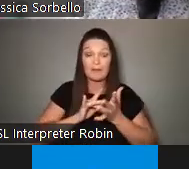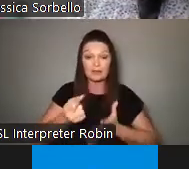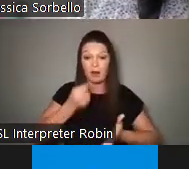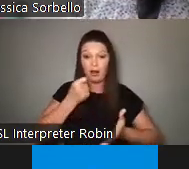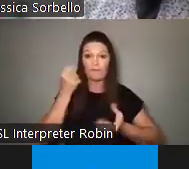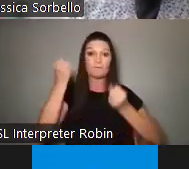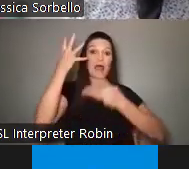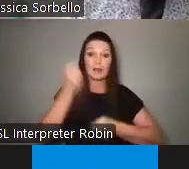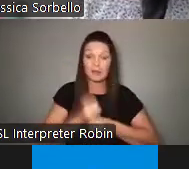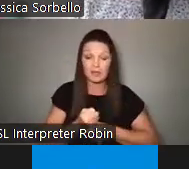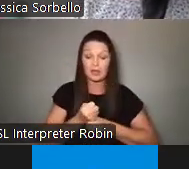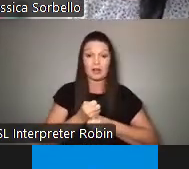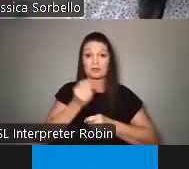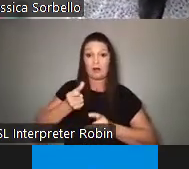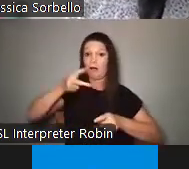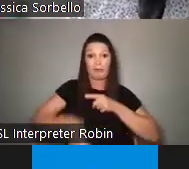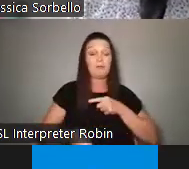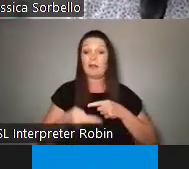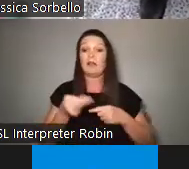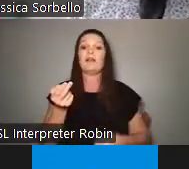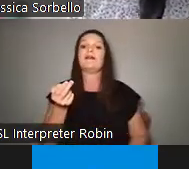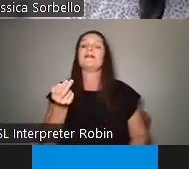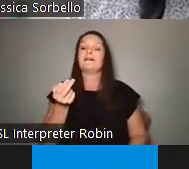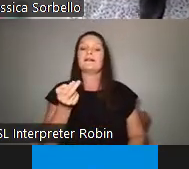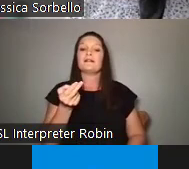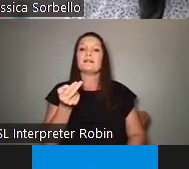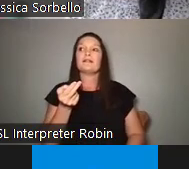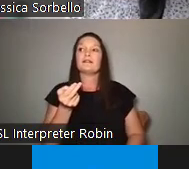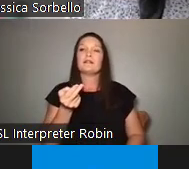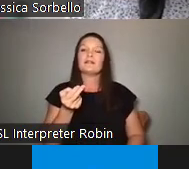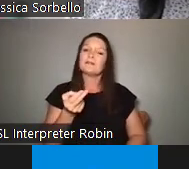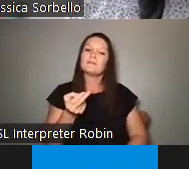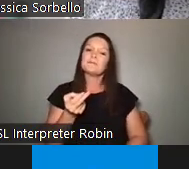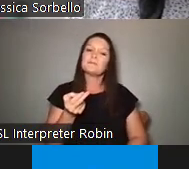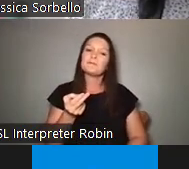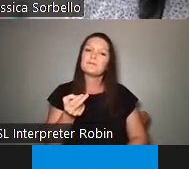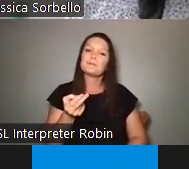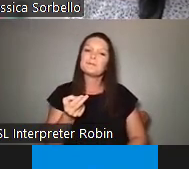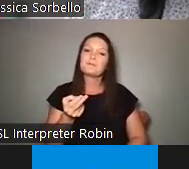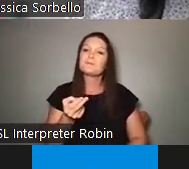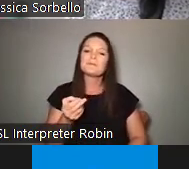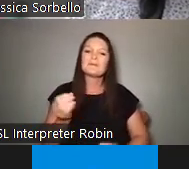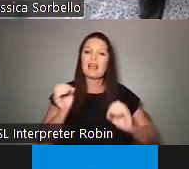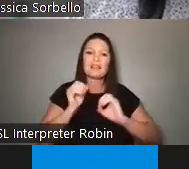you know, really no tolerance for pain at all. And, that withdrawal is far worse at that than the worse flu any